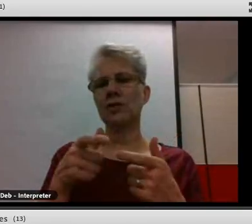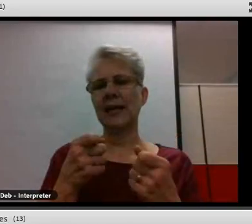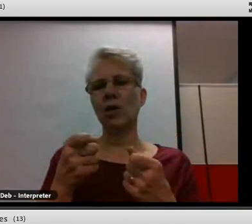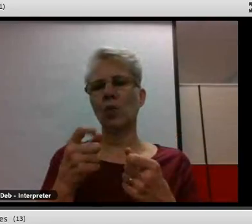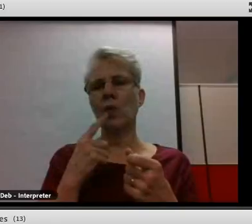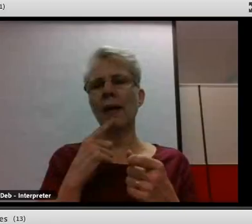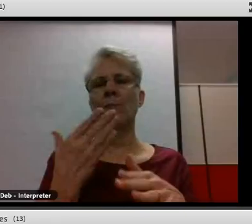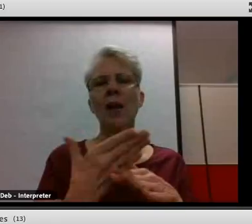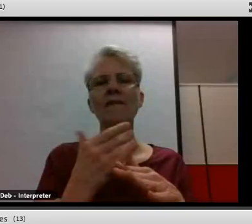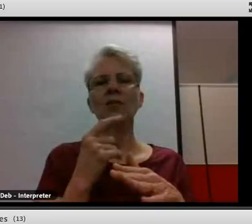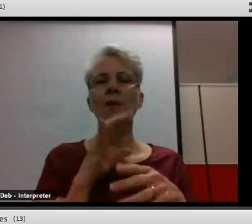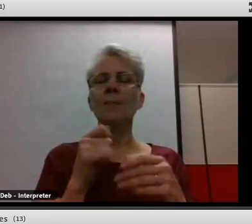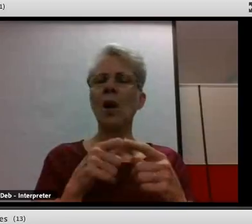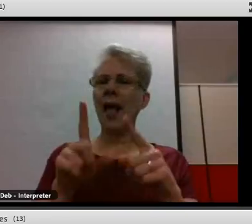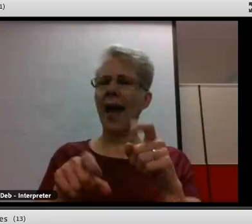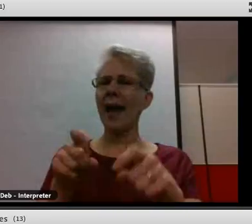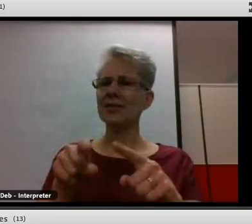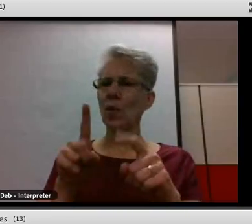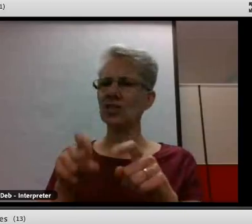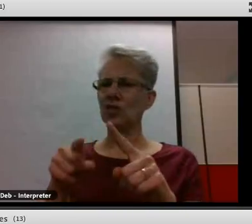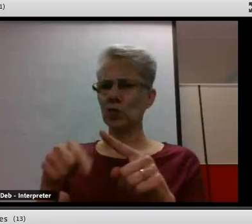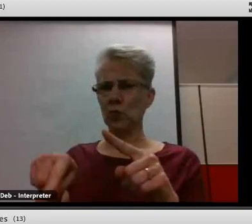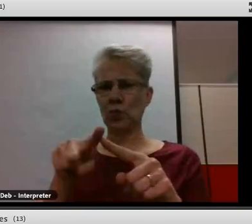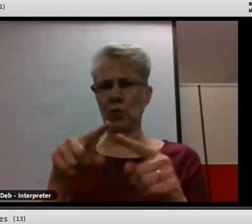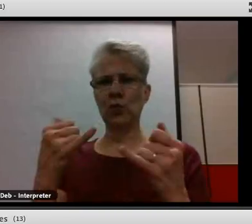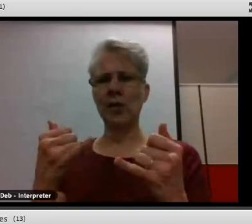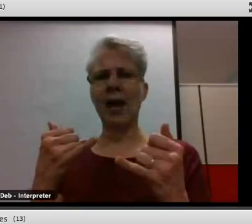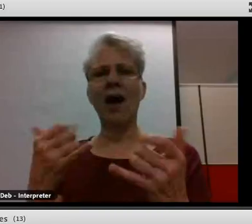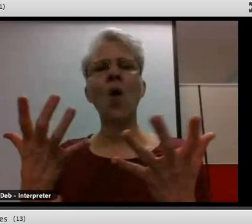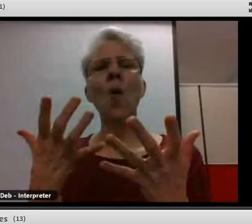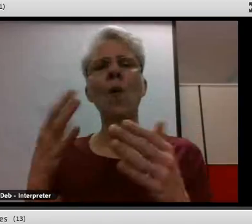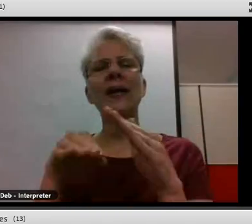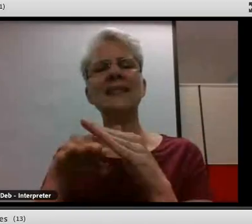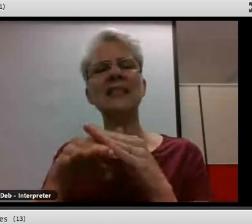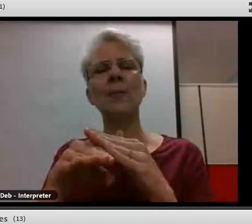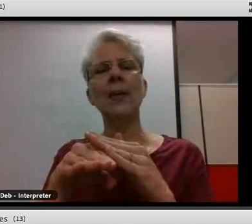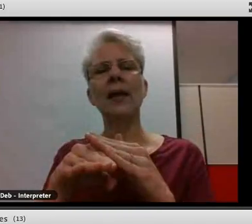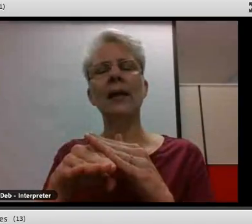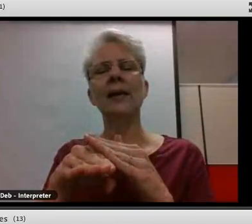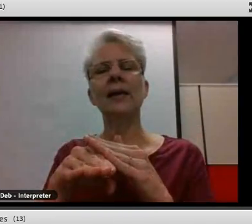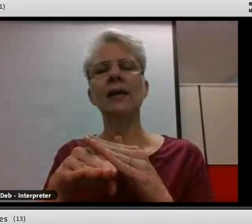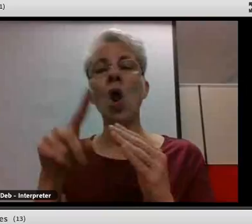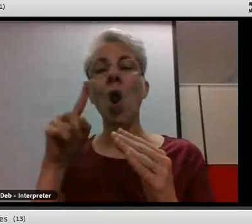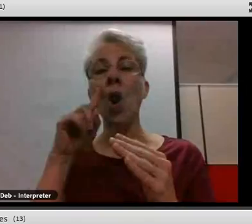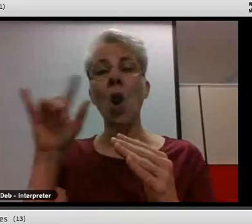And this is the web content accessibility guidelines from the W3C